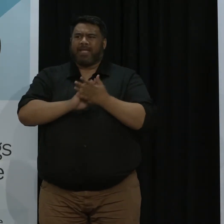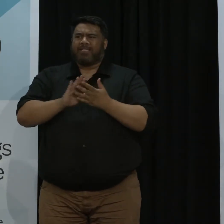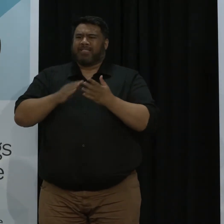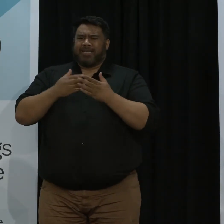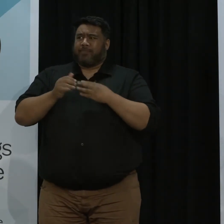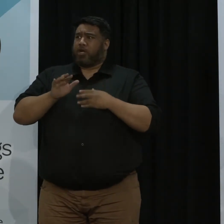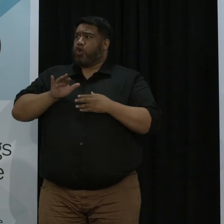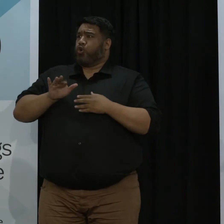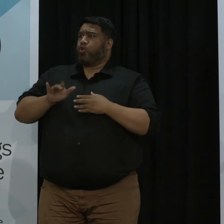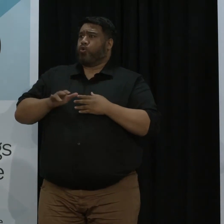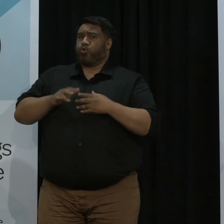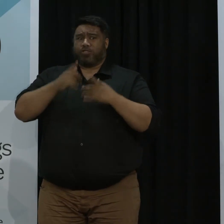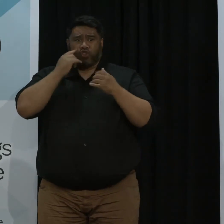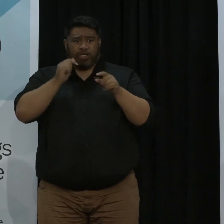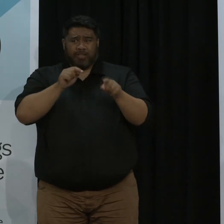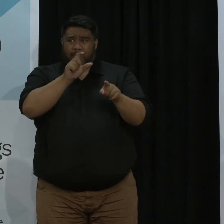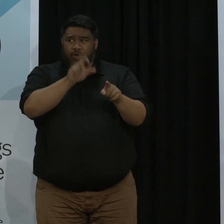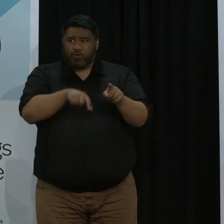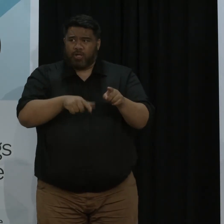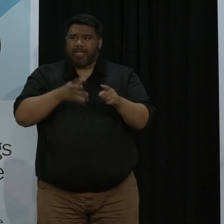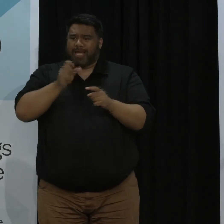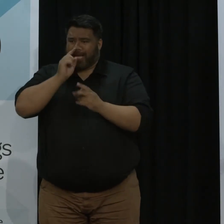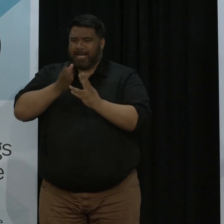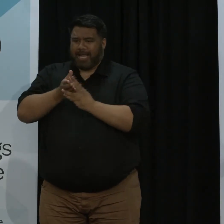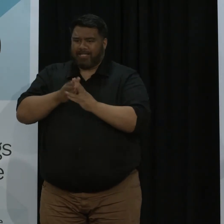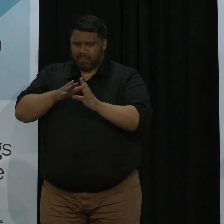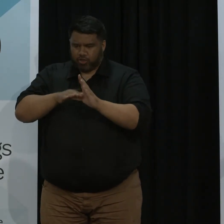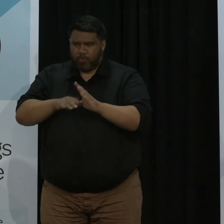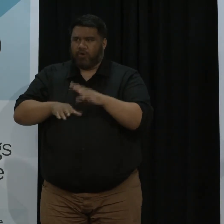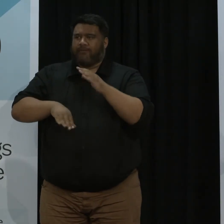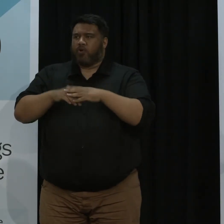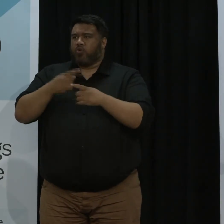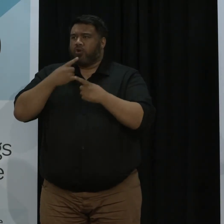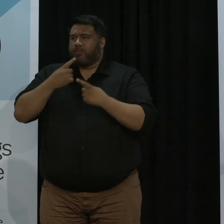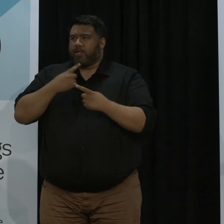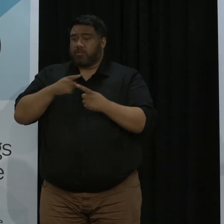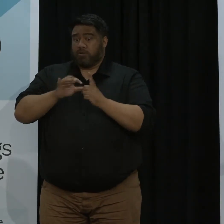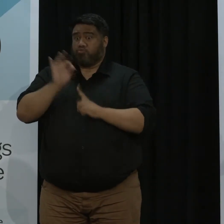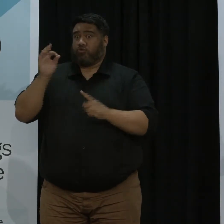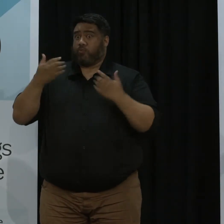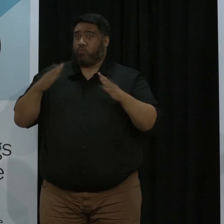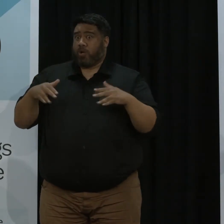primary care, hospital, healthlthline and so on, so that whoever is doing the